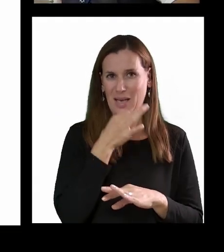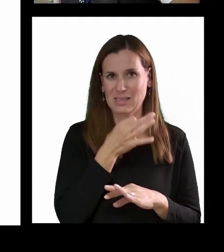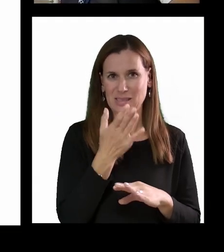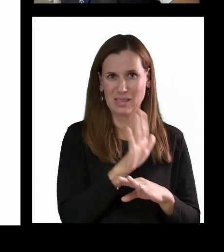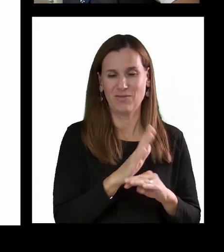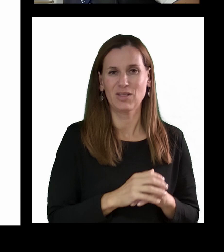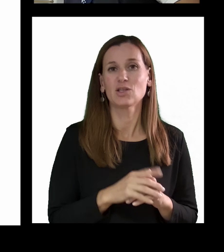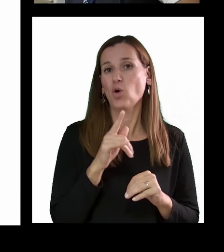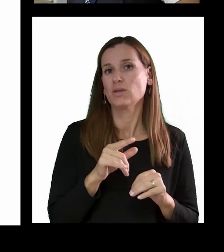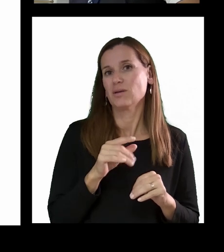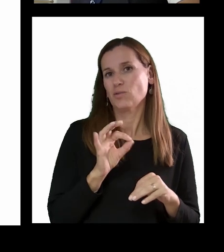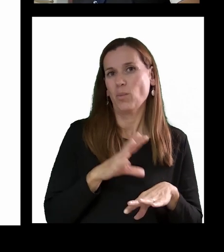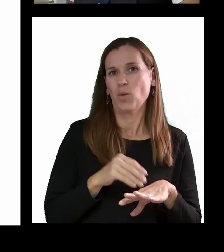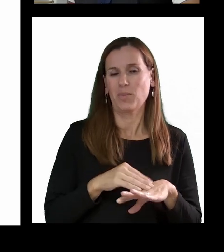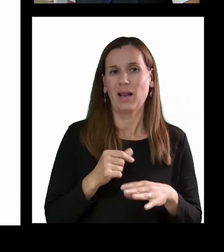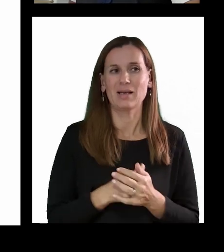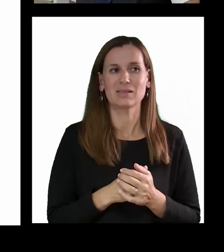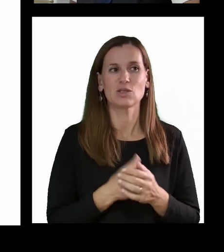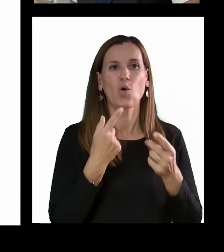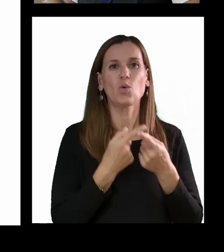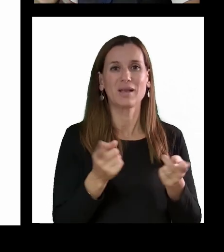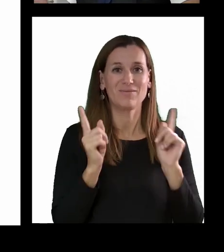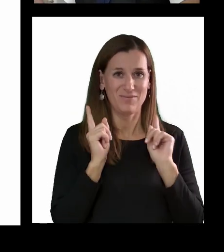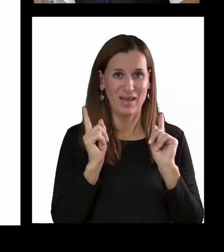practise. So the University of Faculty of Business